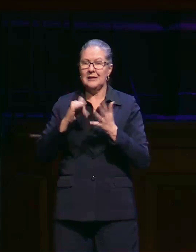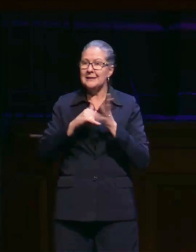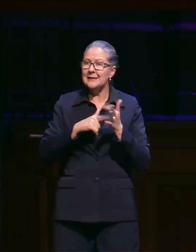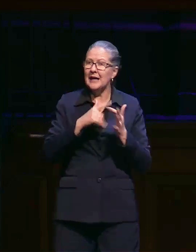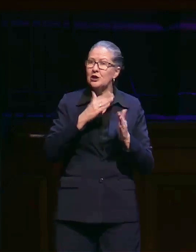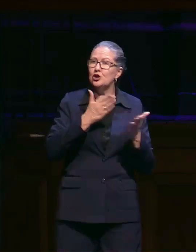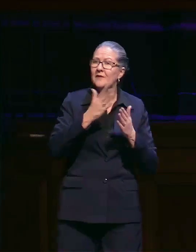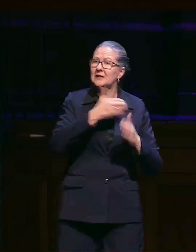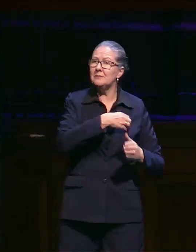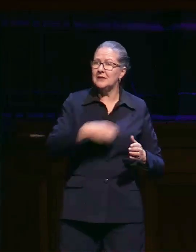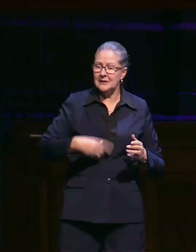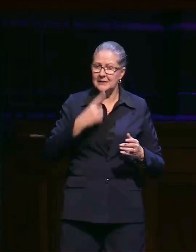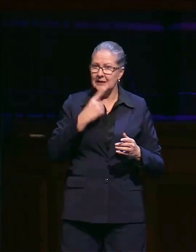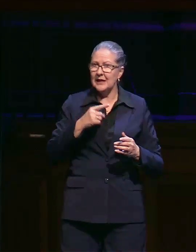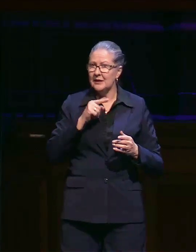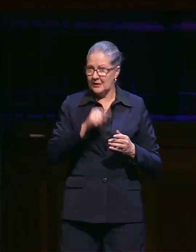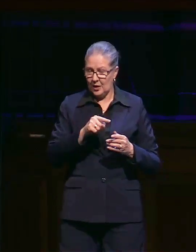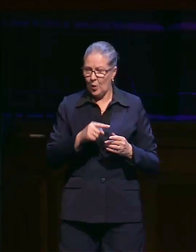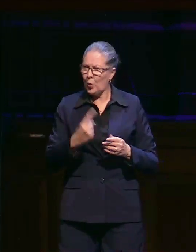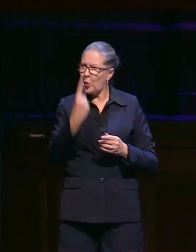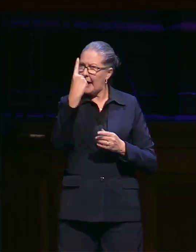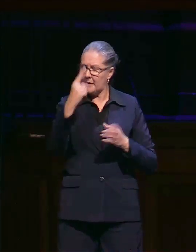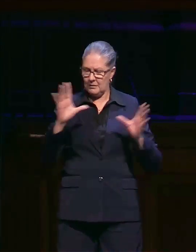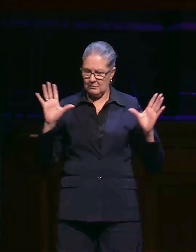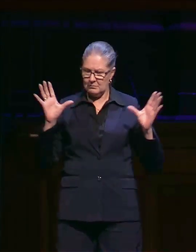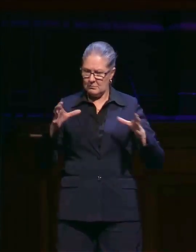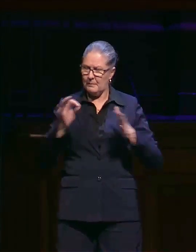has said the shift to a single unified public service approach will also be